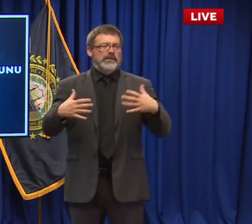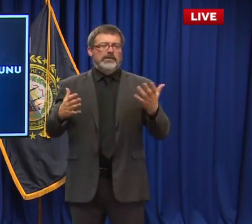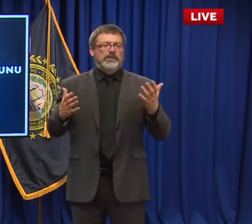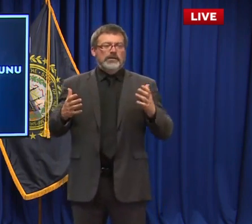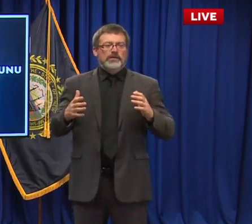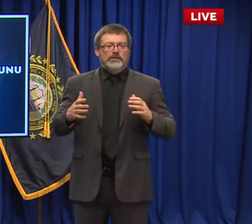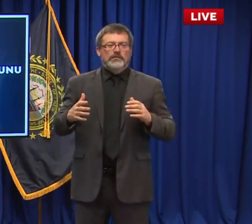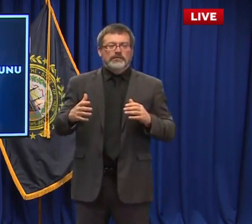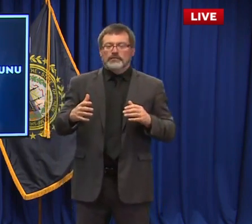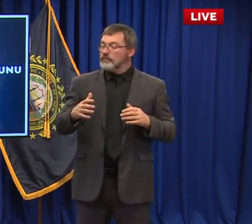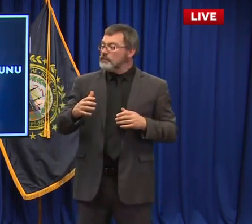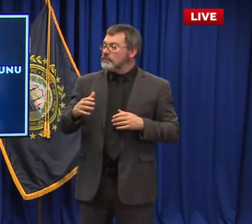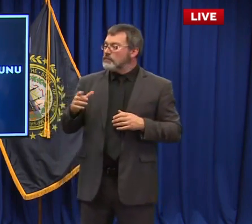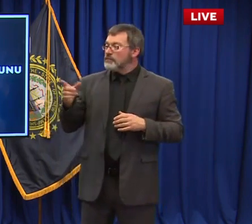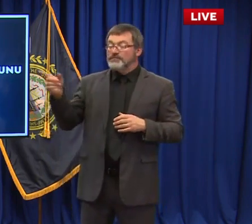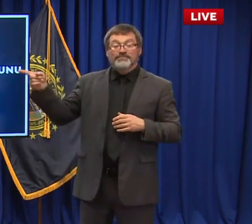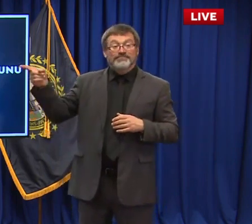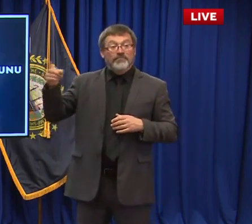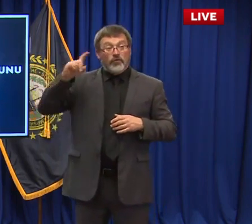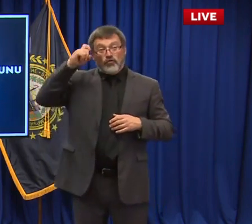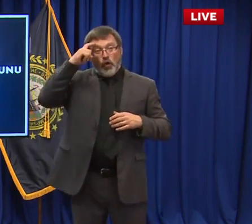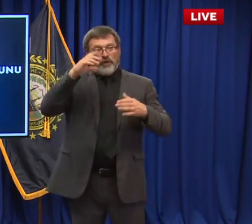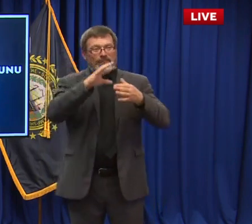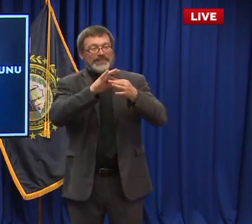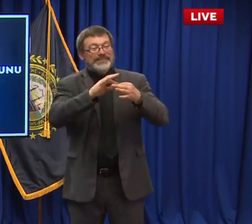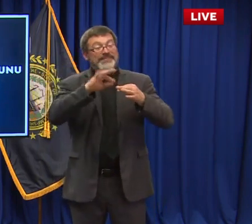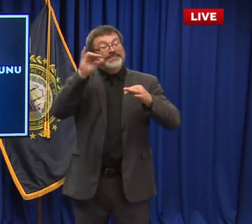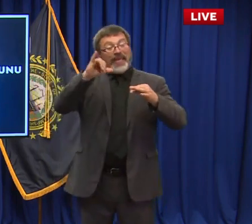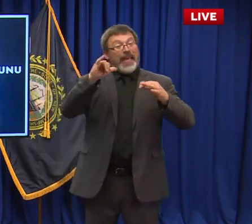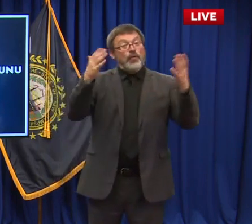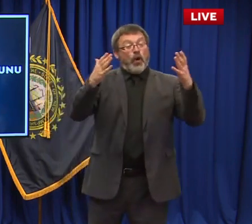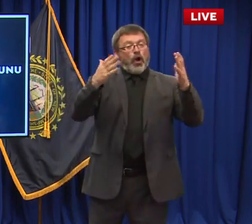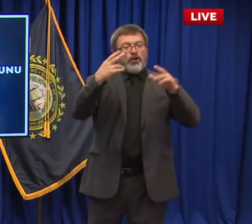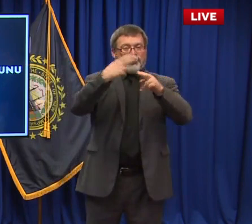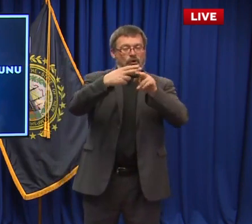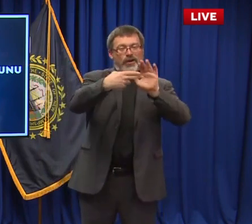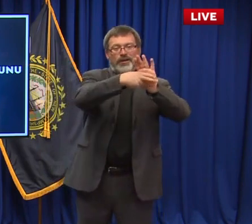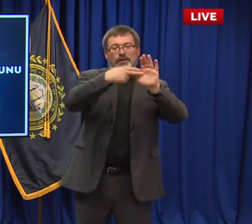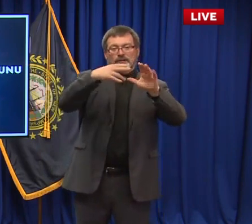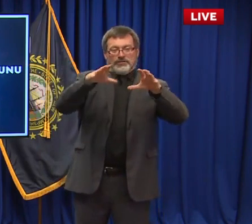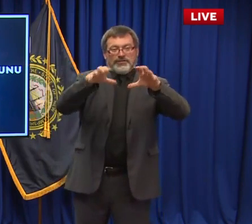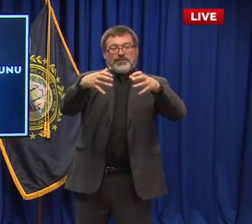HE BROUGHT UP ANOTHER INTERESTING POINT ON HERD IMMUNITY.